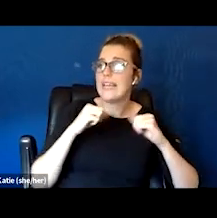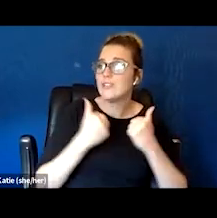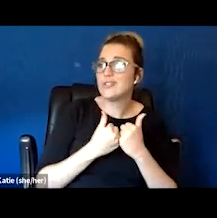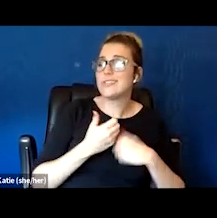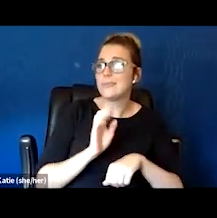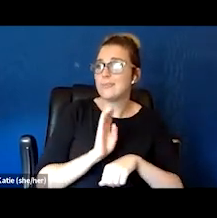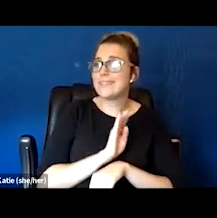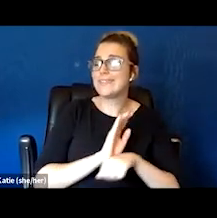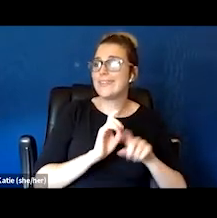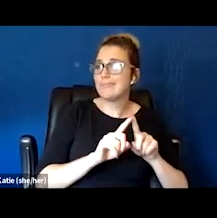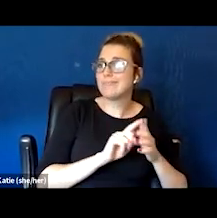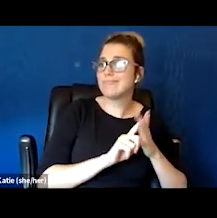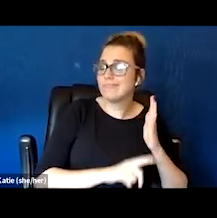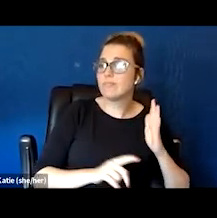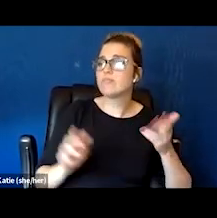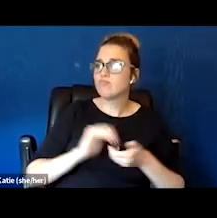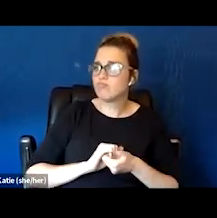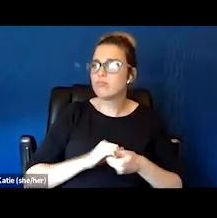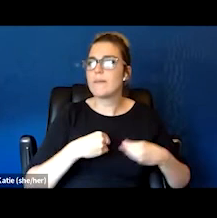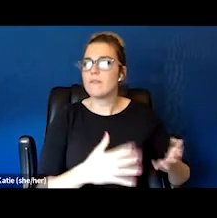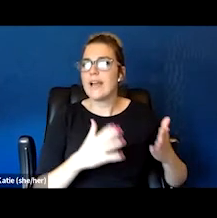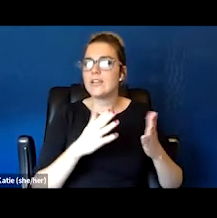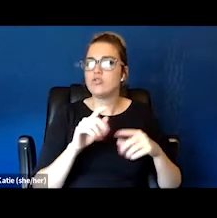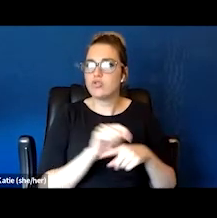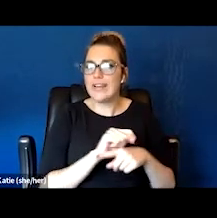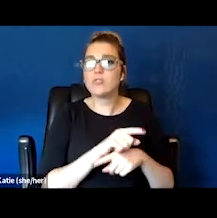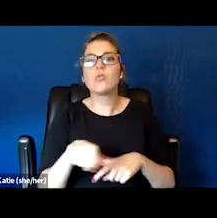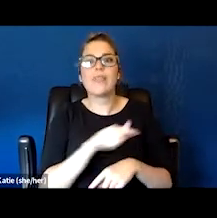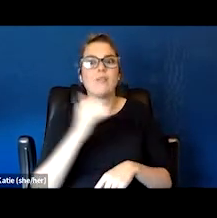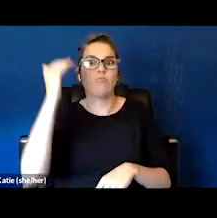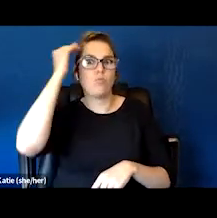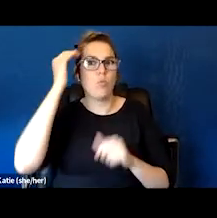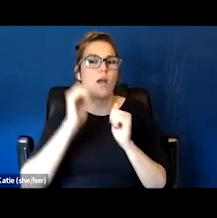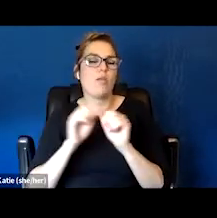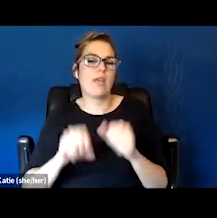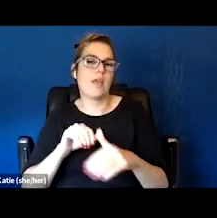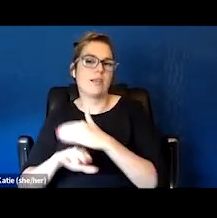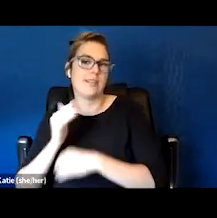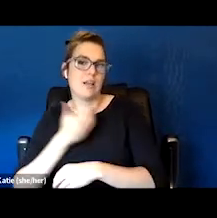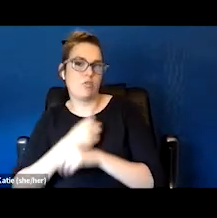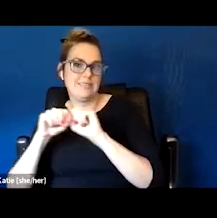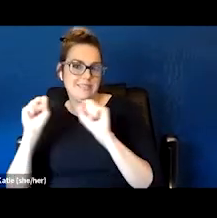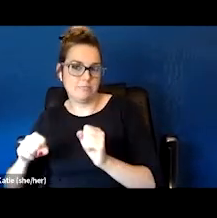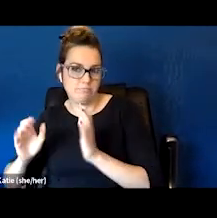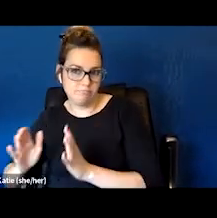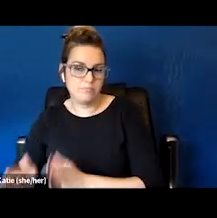know how to access our system. And then Coordinated Entry, how we access the Behavioral Health system